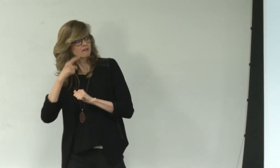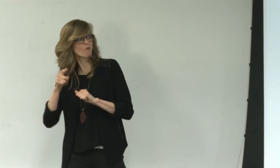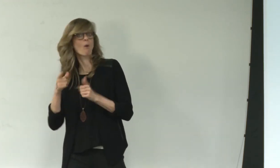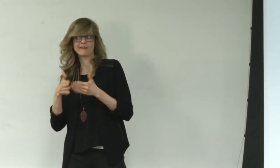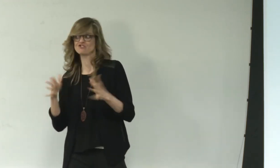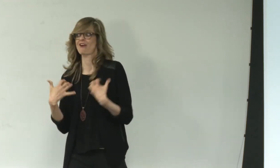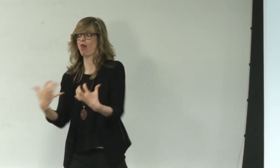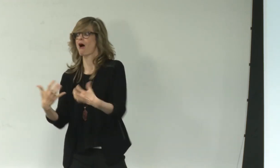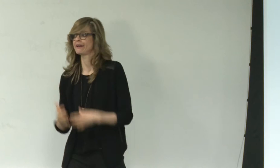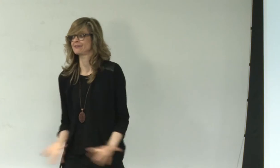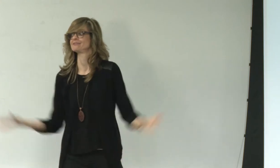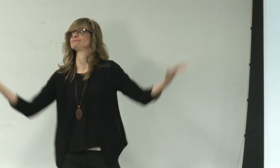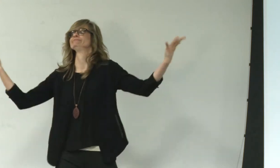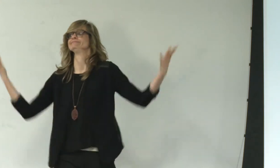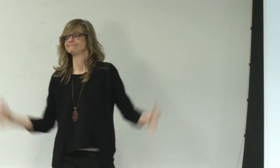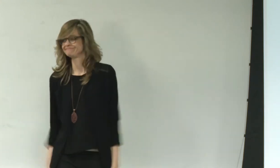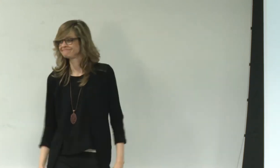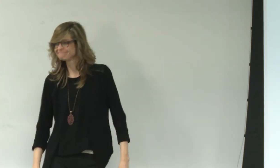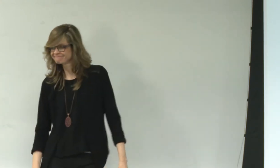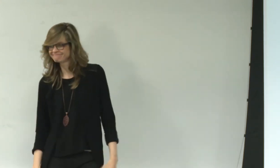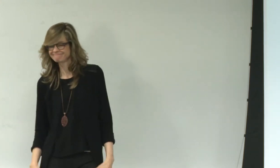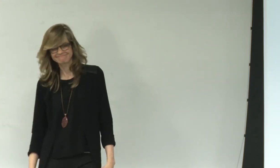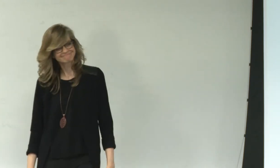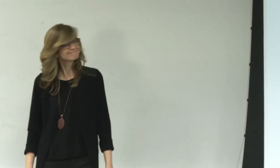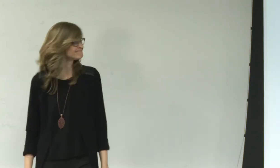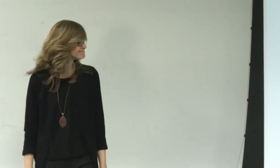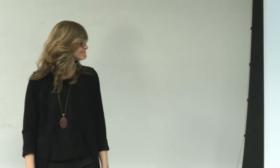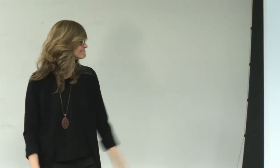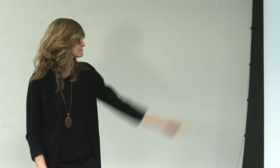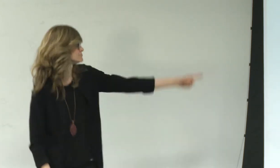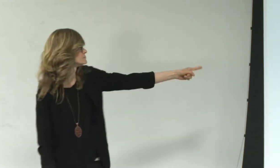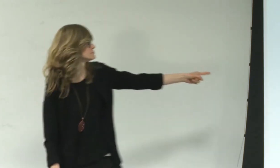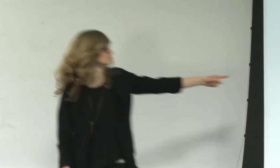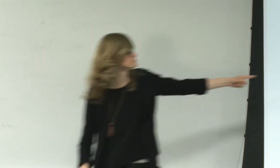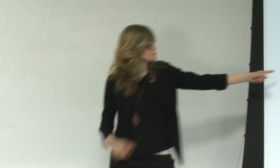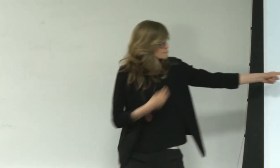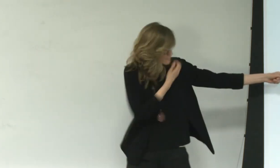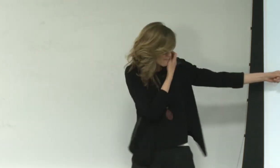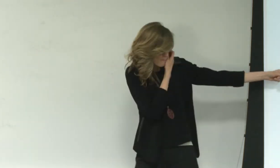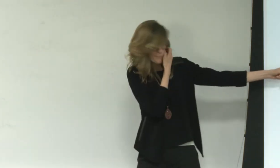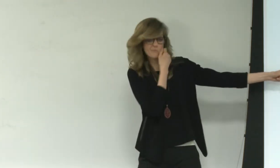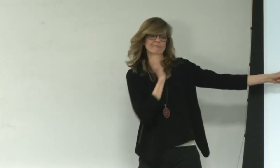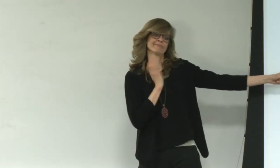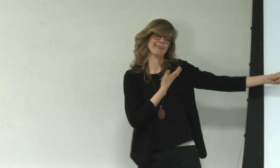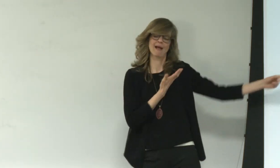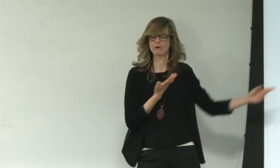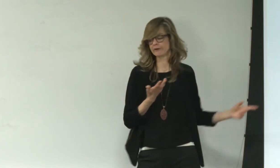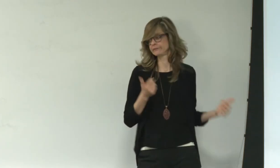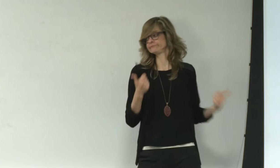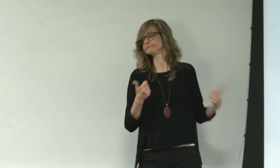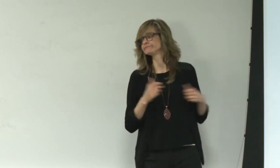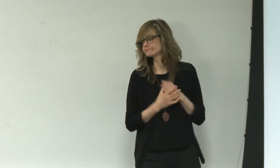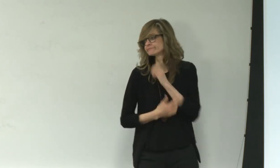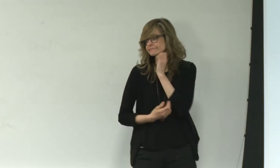THE POINT WAS TO LEARN ABOUT HOW TO WRITE ABOUT SCIENCE FOR A GENERAL AUDIENCE. HERE WE GO. WAS A SCIENTIST, BECAME A SCIENCE WRITER.